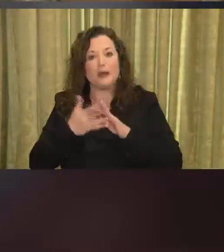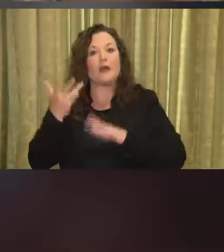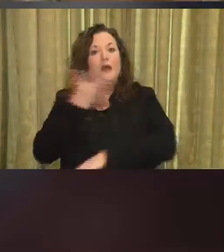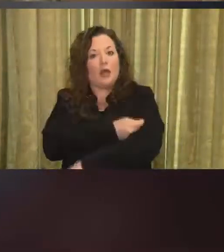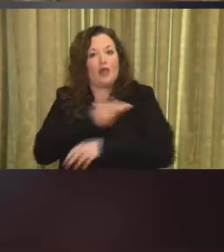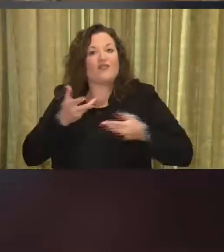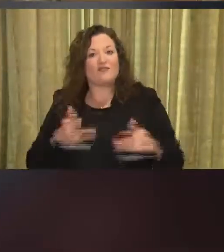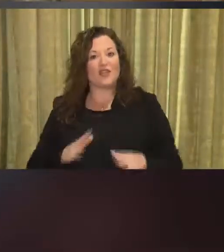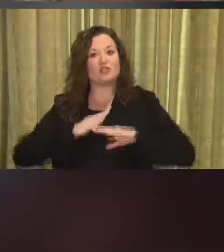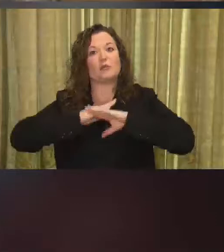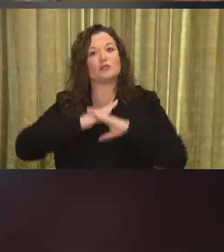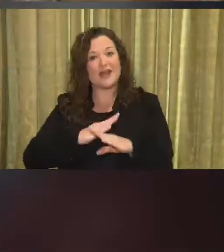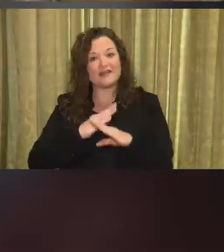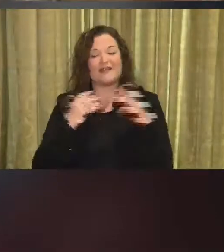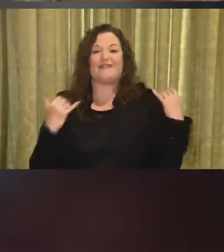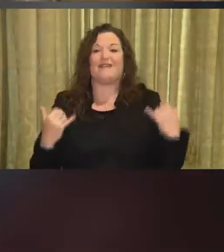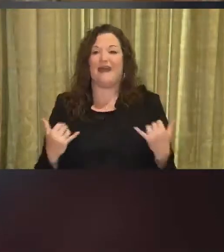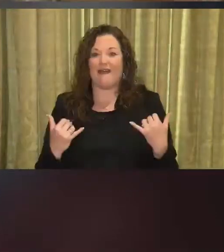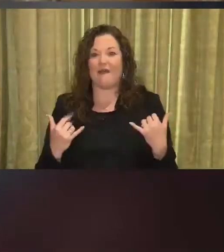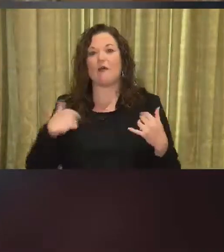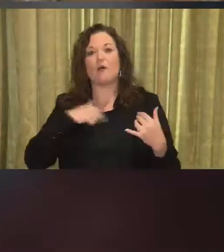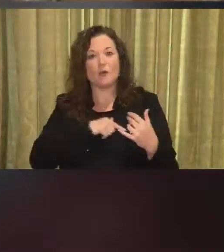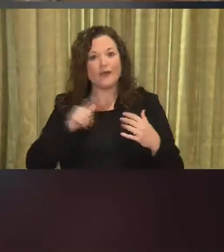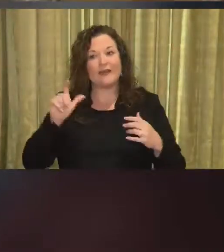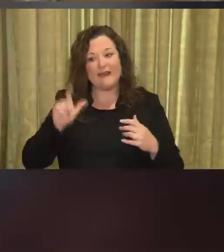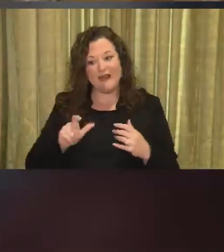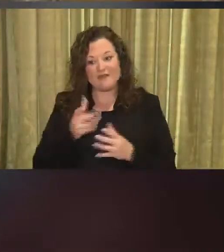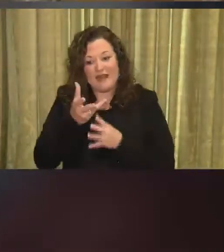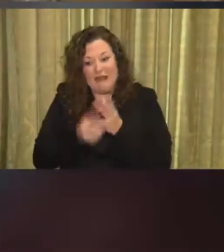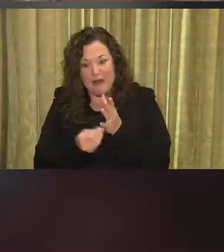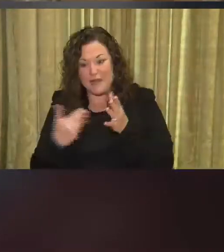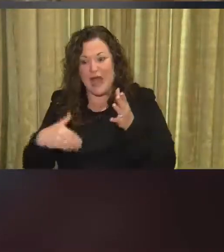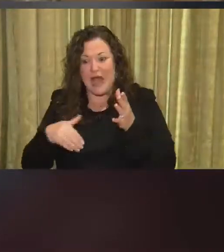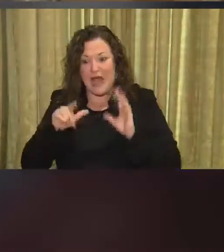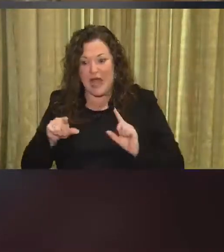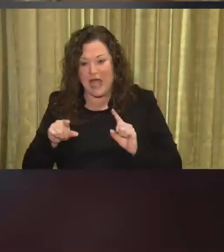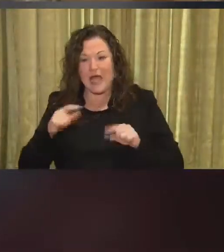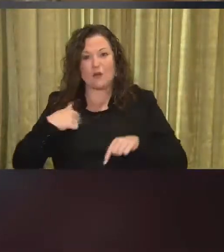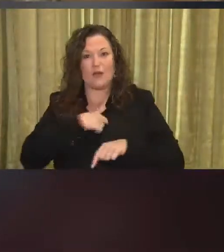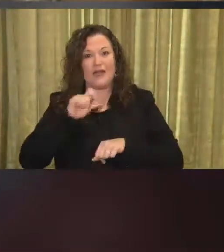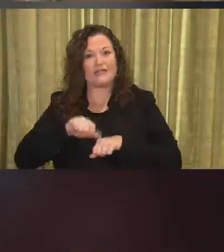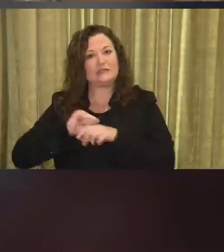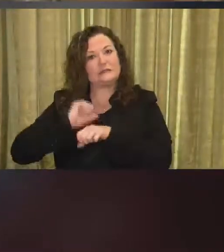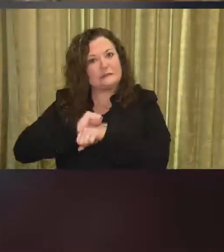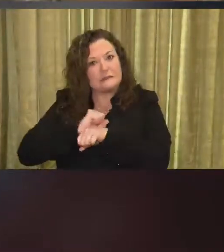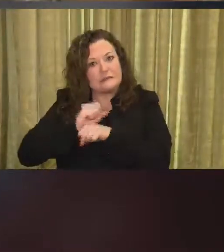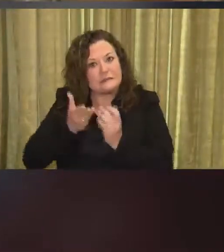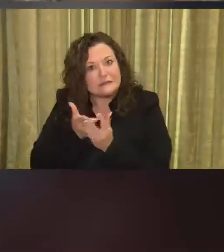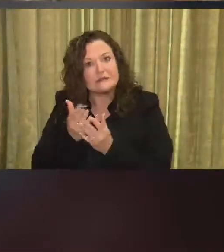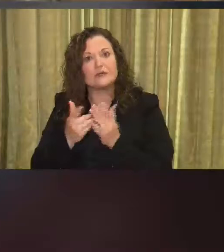And we've got a gap there that we need to work through. And so there's two specific additional